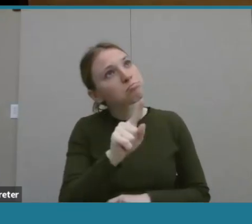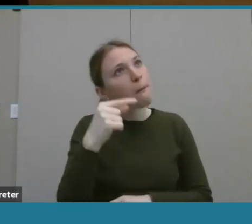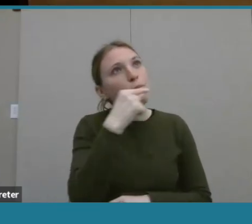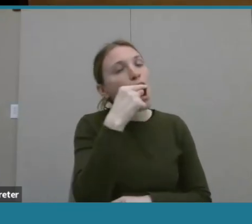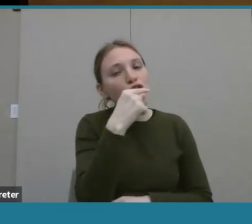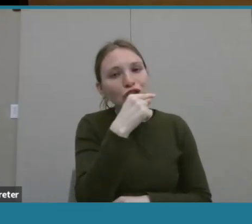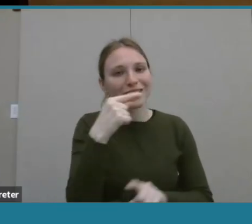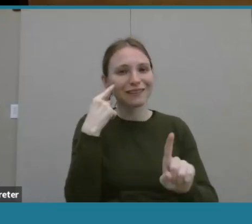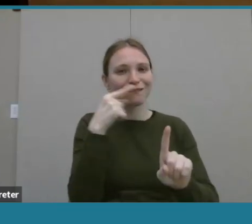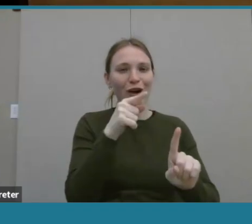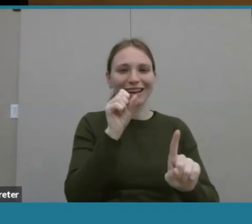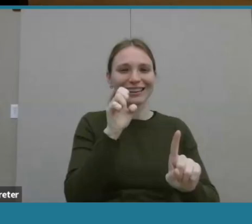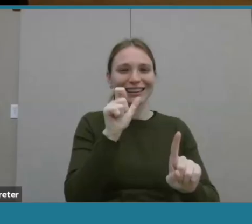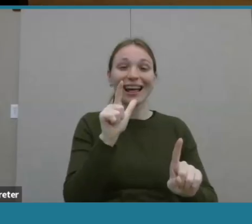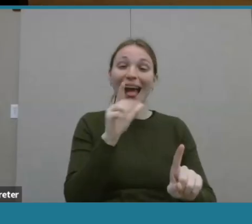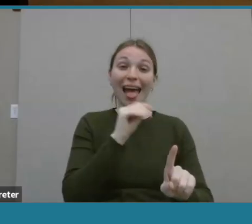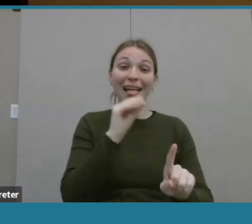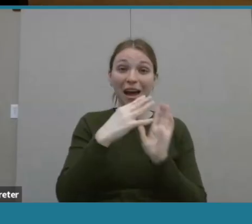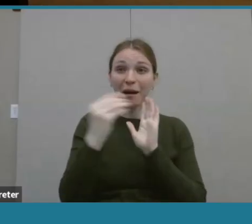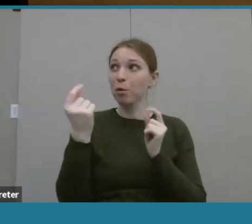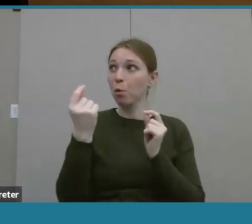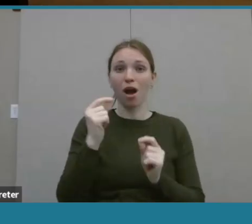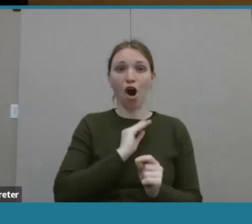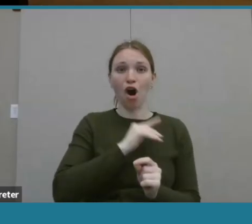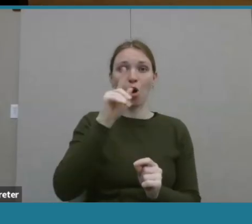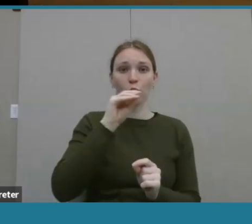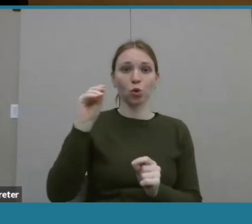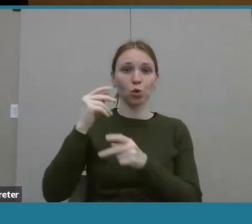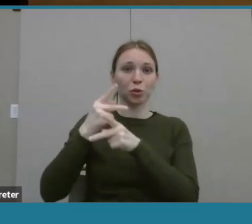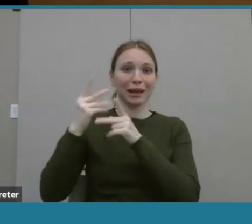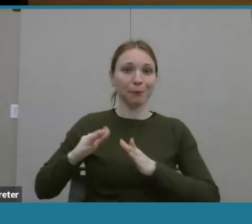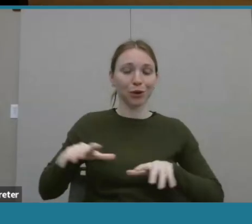And then our gorilla is set up— what's interesting about this placement of our